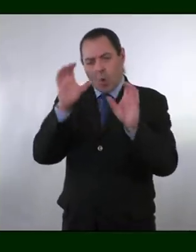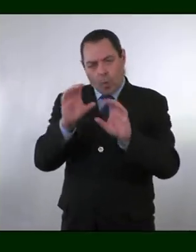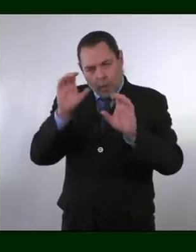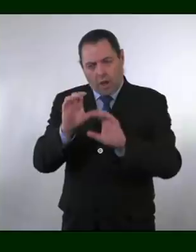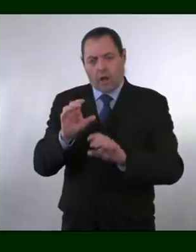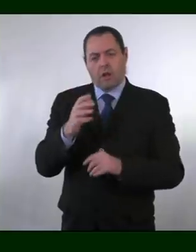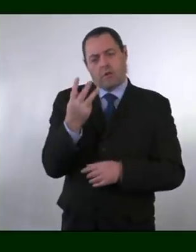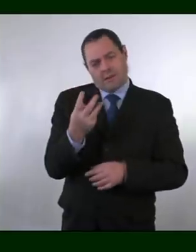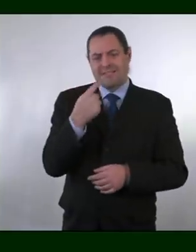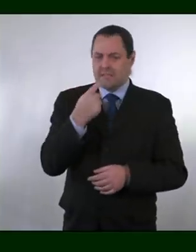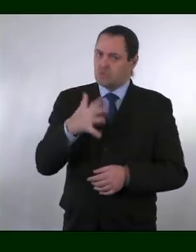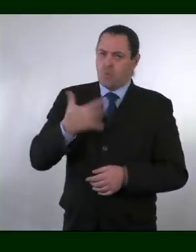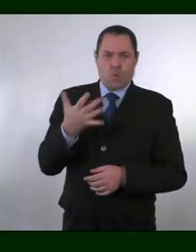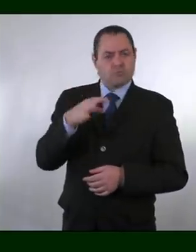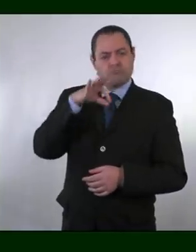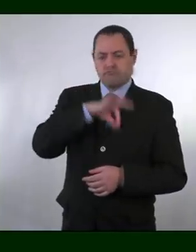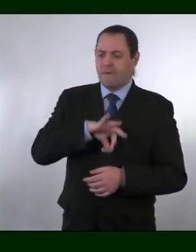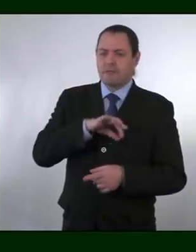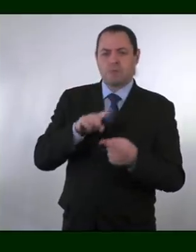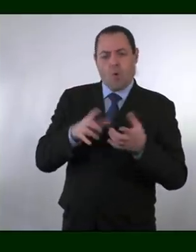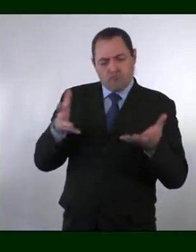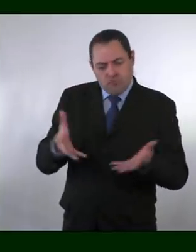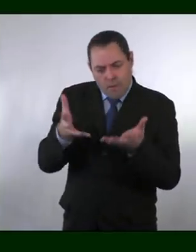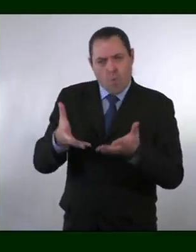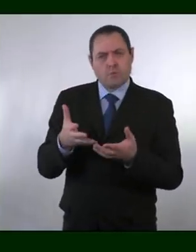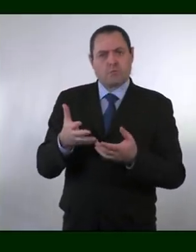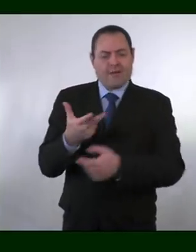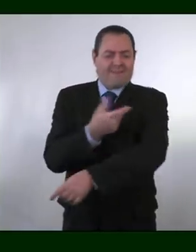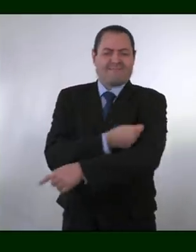profit from or promote vaccine disinformation and that companies should respond to